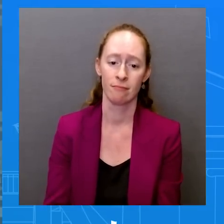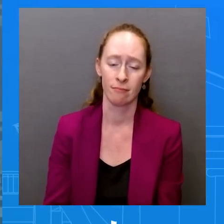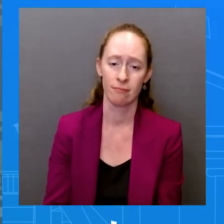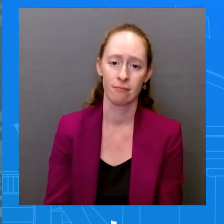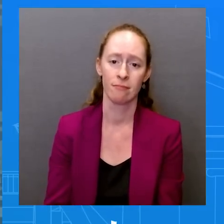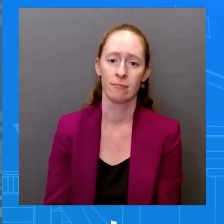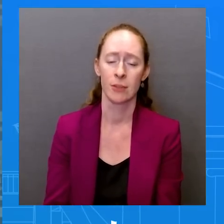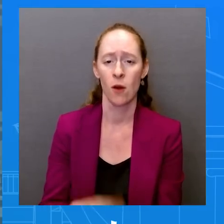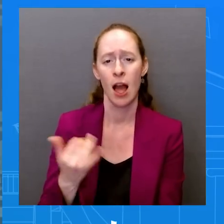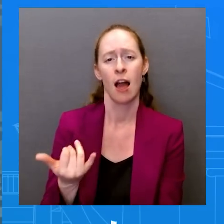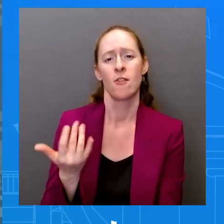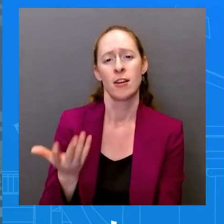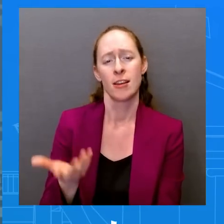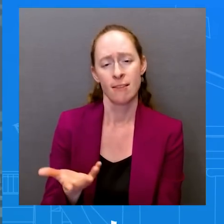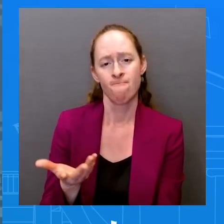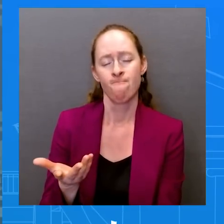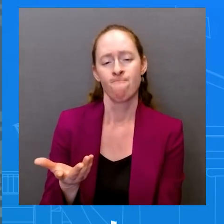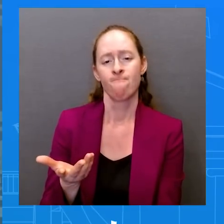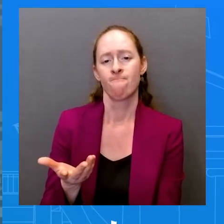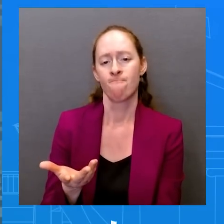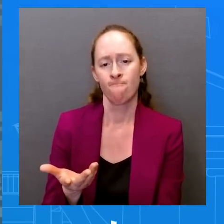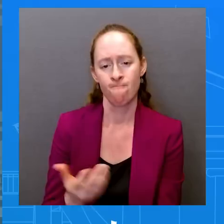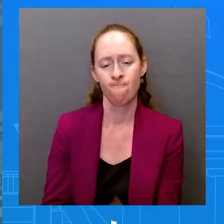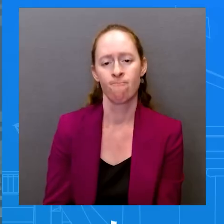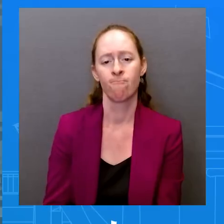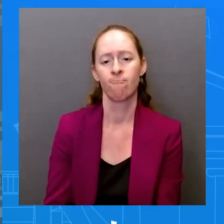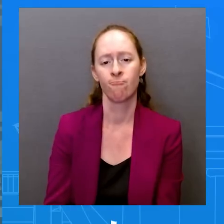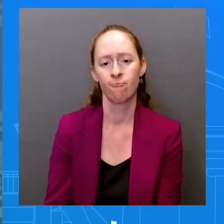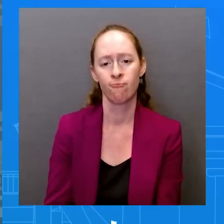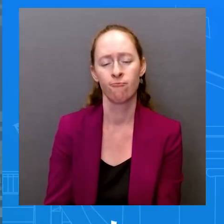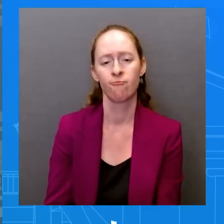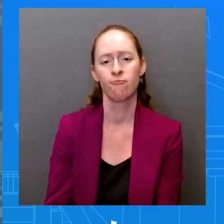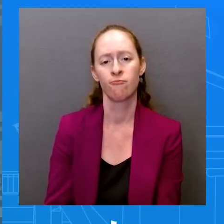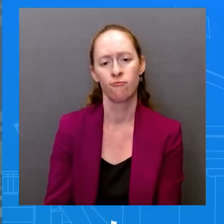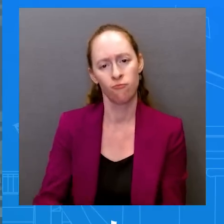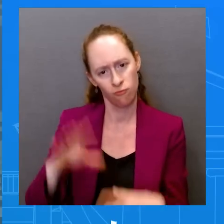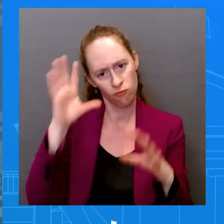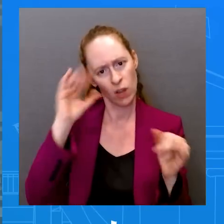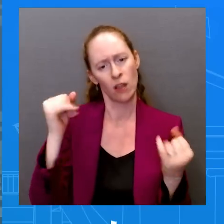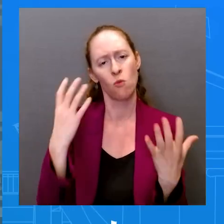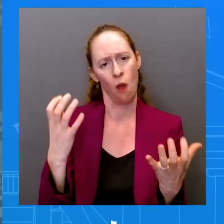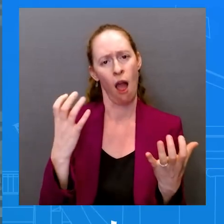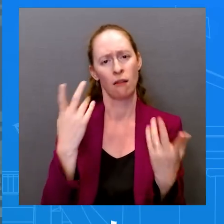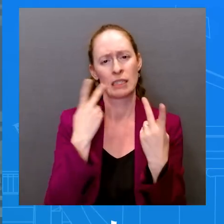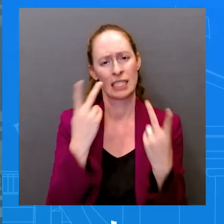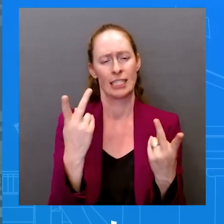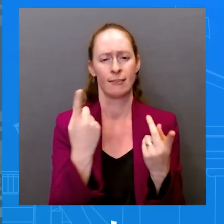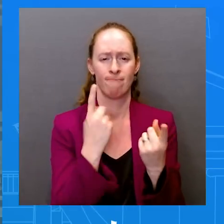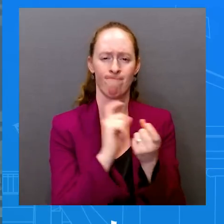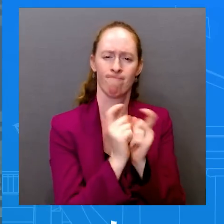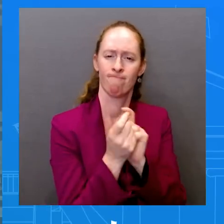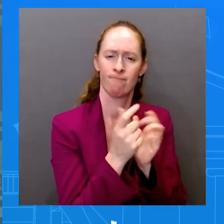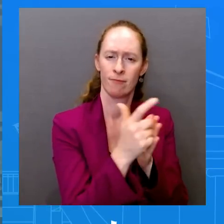and has long called for fundamental legislative reforms to address real issues. And so we're going to continue to do that.